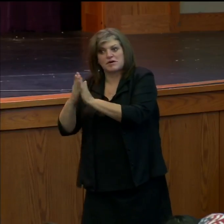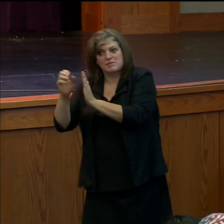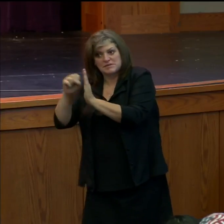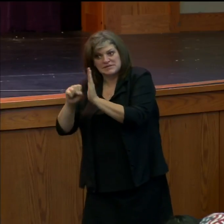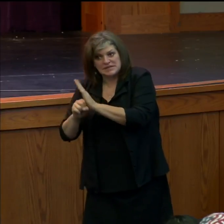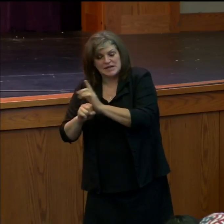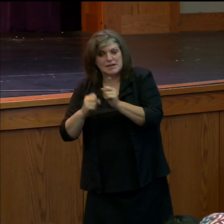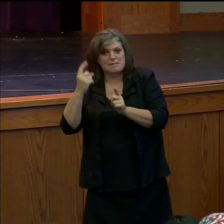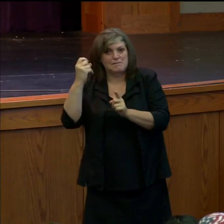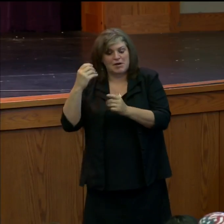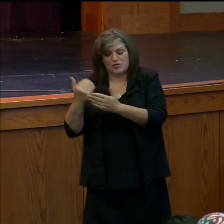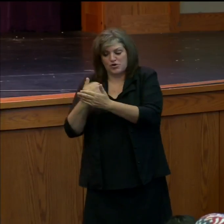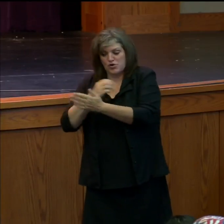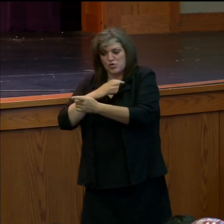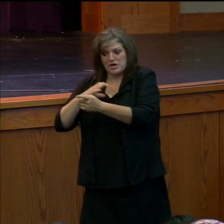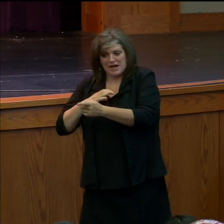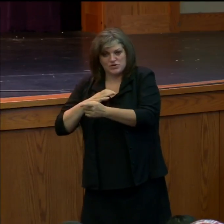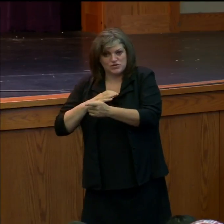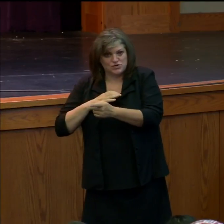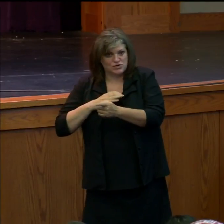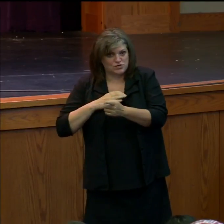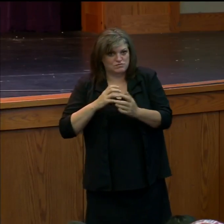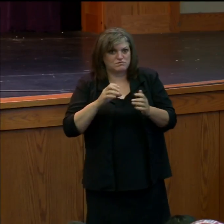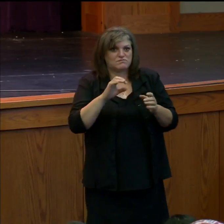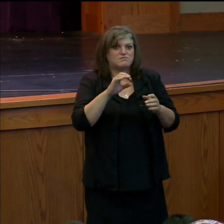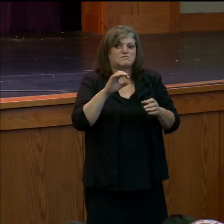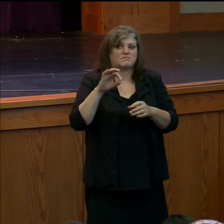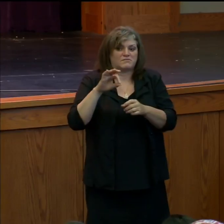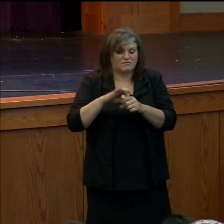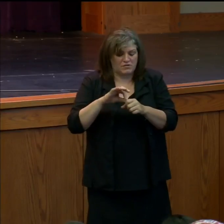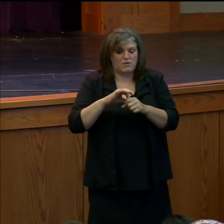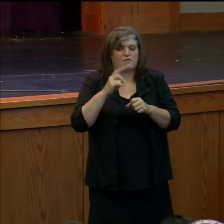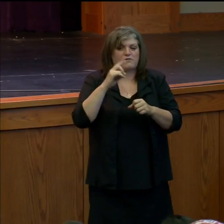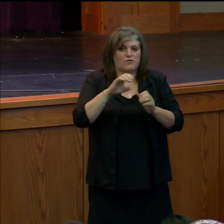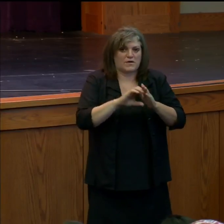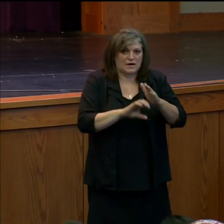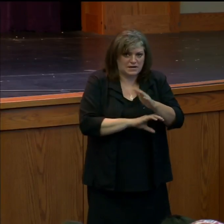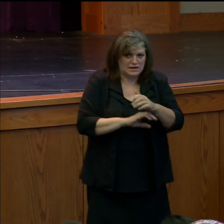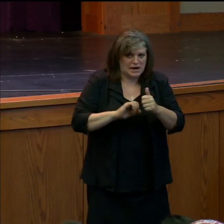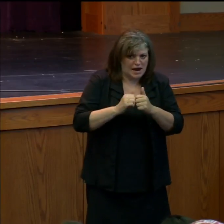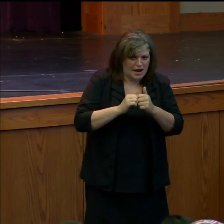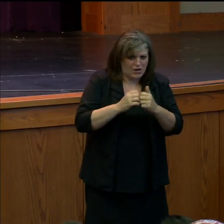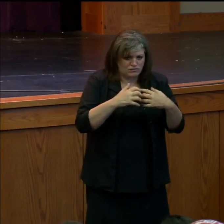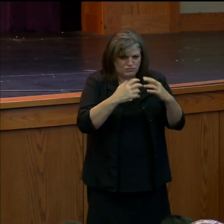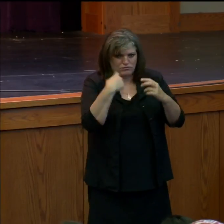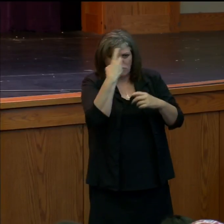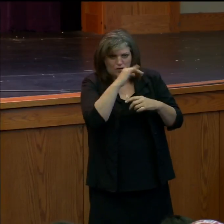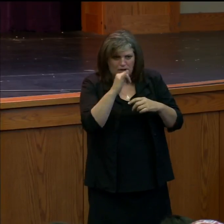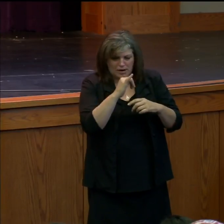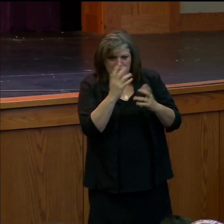NEW COUNCIL BEING VOTED ONCE WE HAVE VOTED FOR HOW THE CONSTITUTION SHOULD APPEAR.